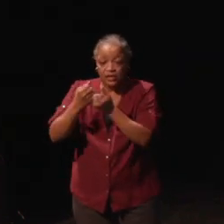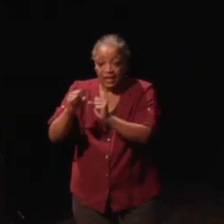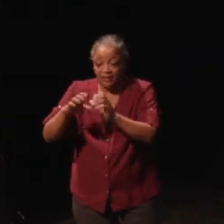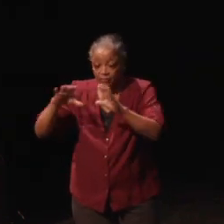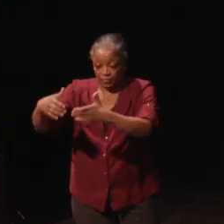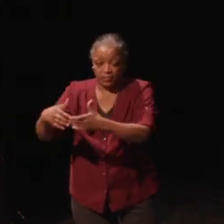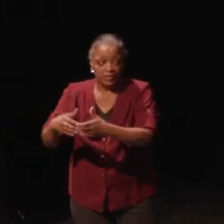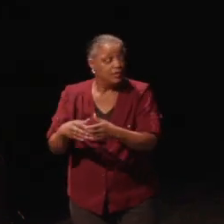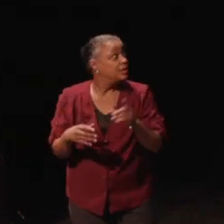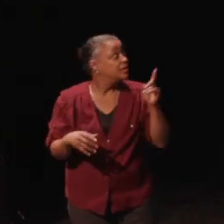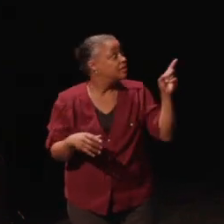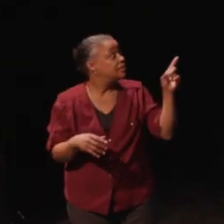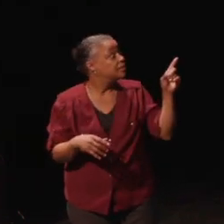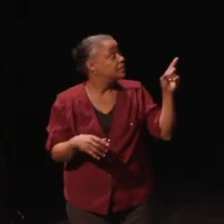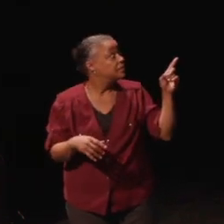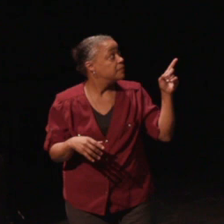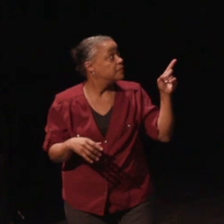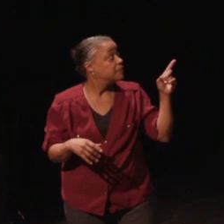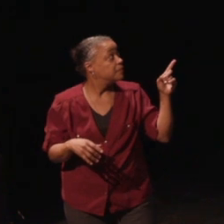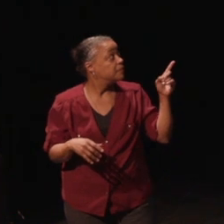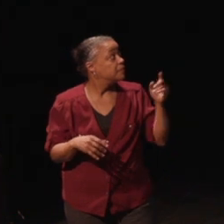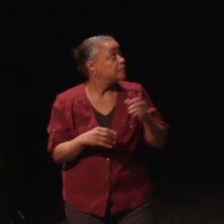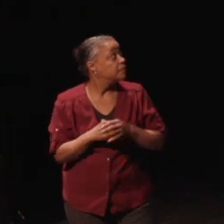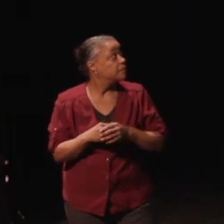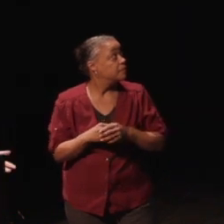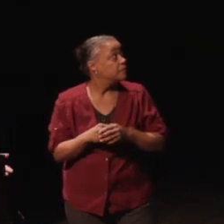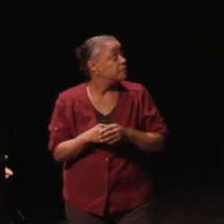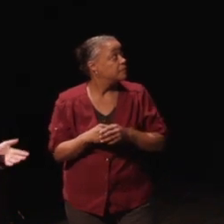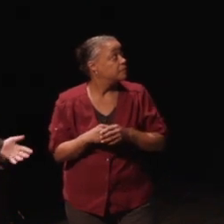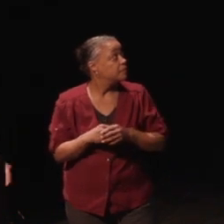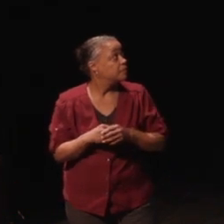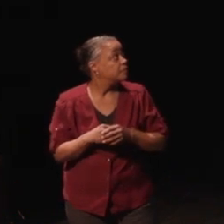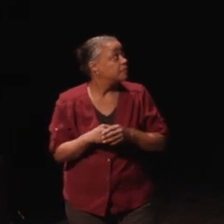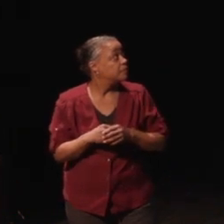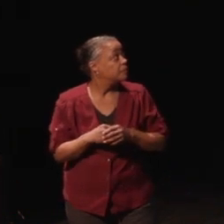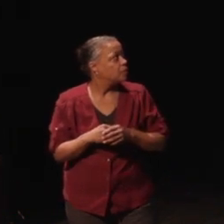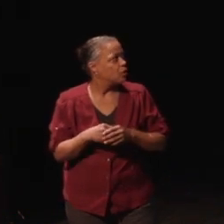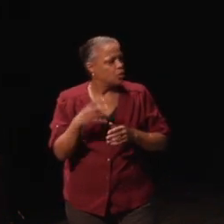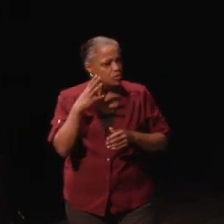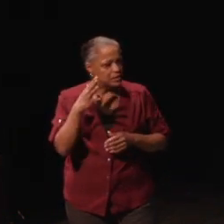like this. We lost sound apparently.